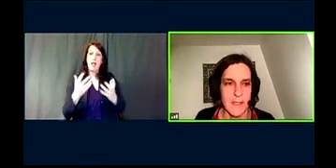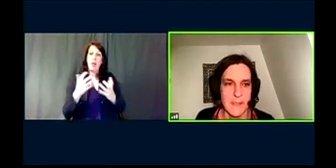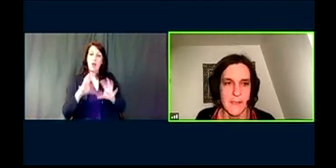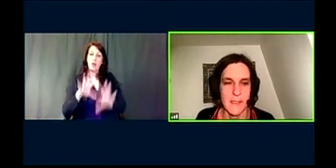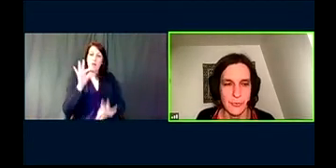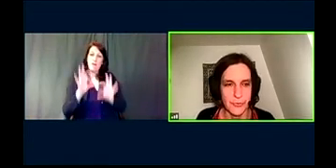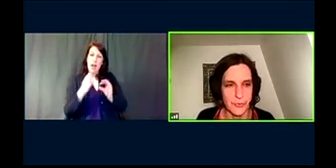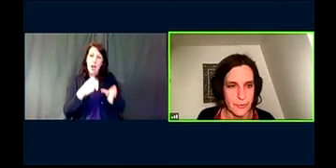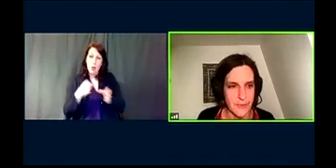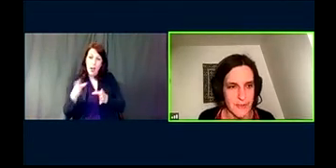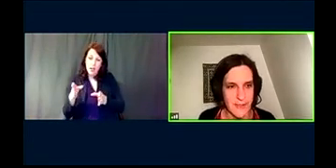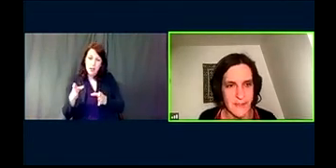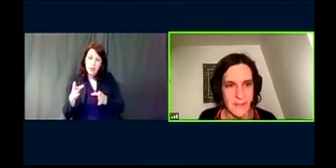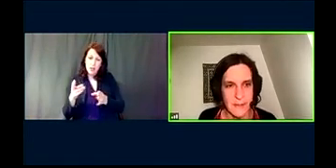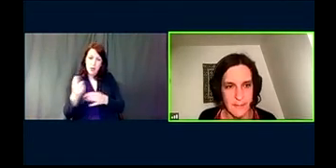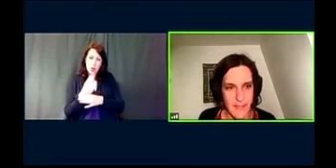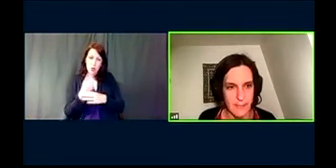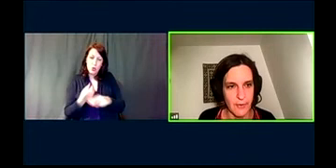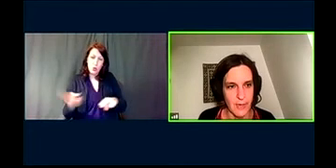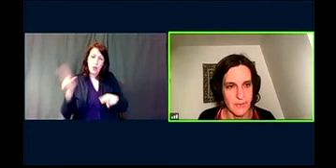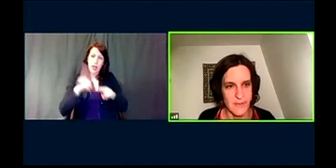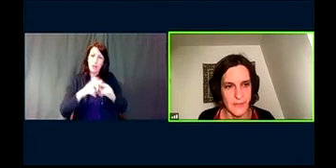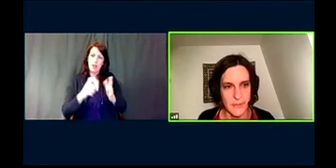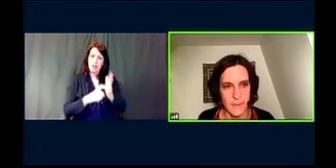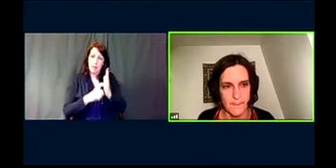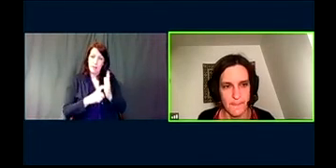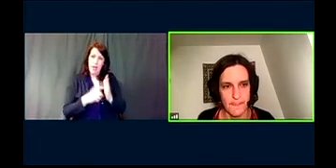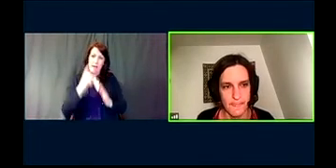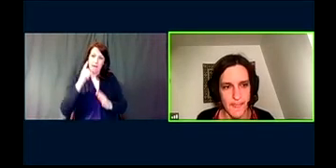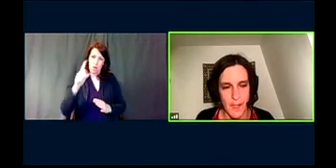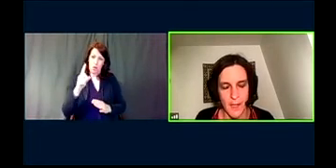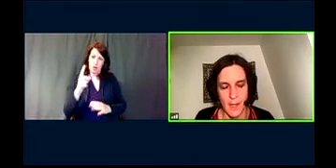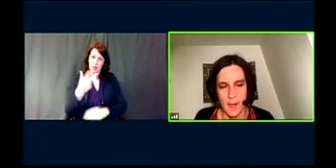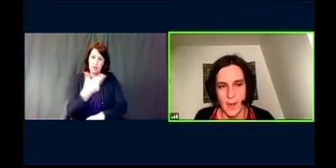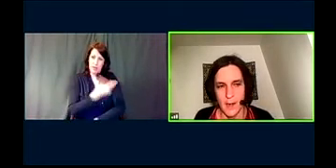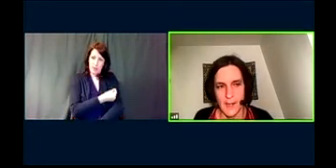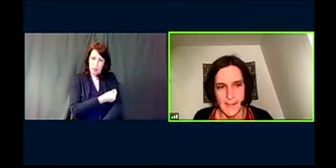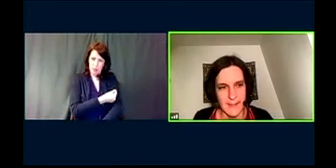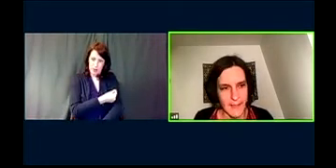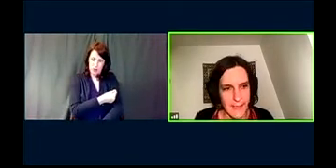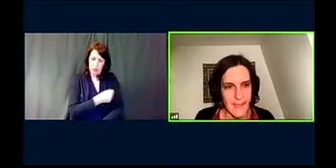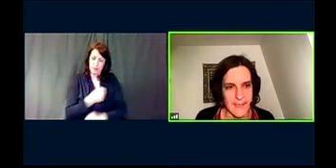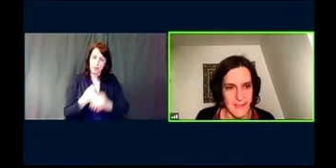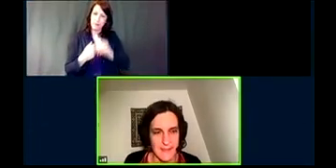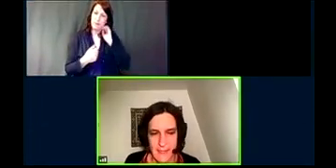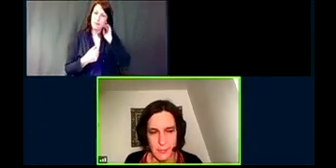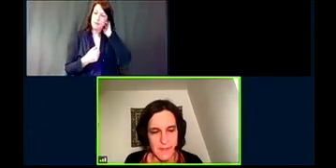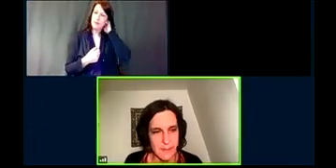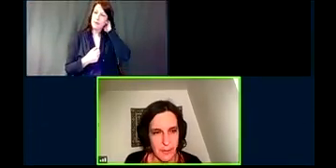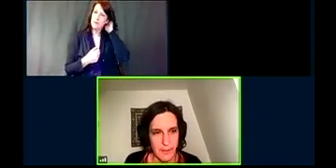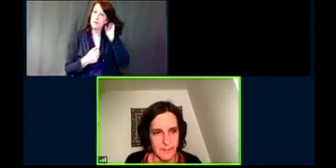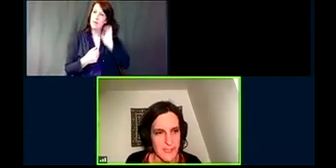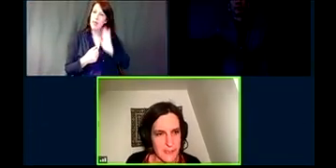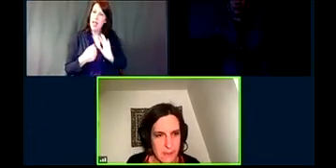INCENTIVES, BUT THEY WANTED TO FIND WAYS THAT THEY COULD USE TO INCREASE THE DEMAND FOR IMMUNIZATION.